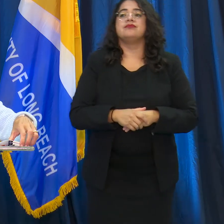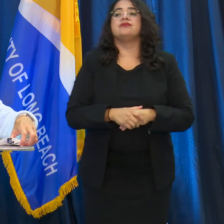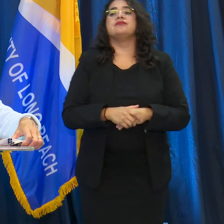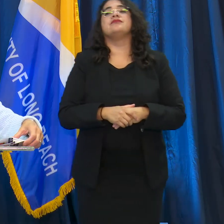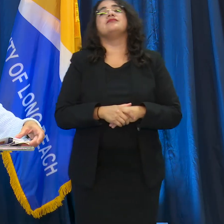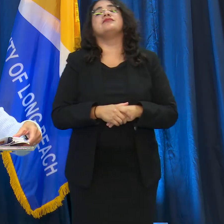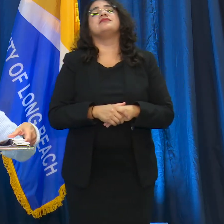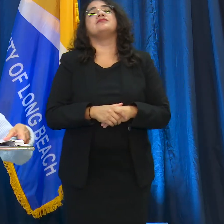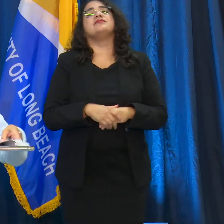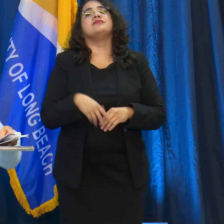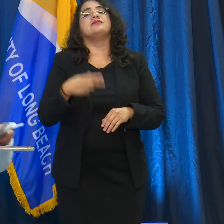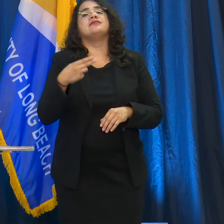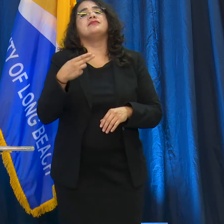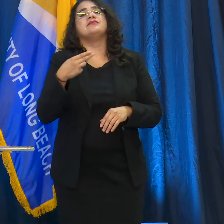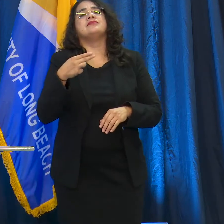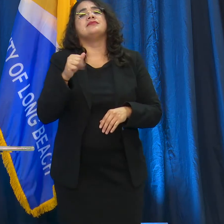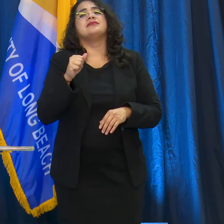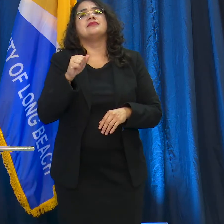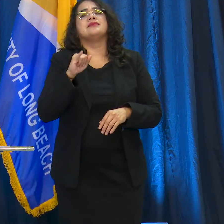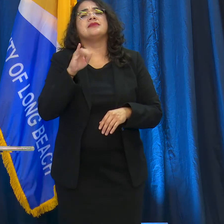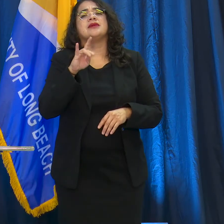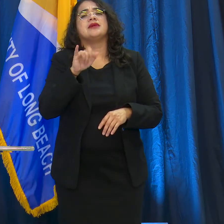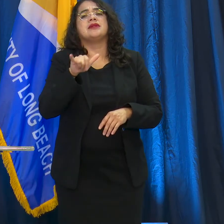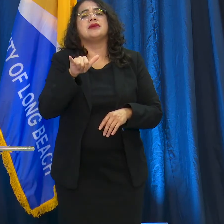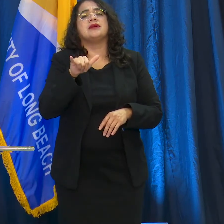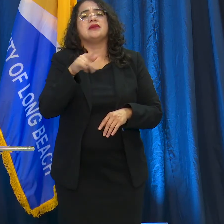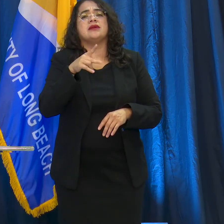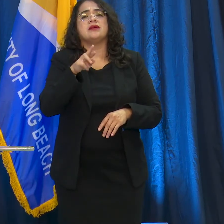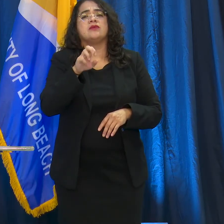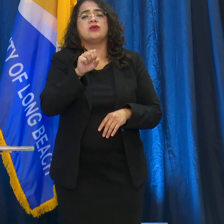Haley at the Press Telegram. Go. ahead Haley. Hi, this question is